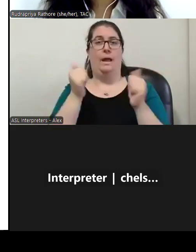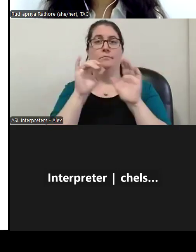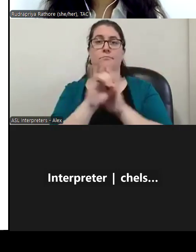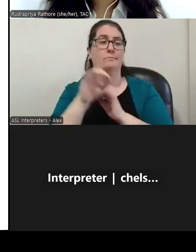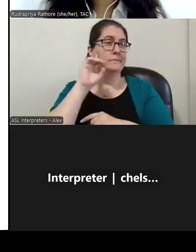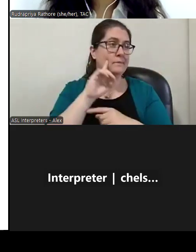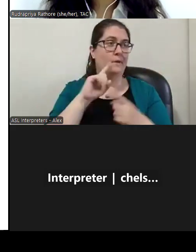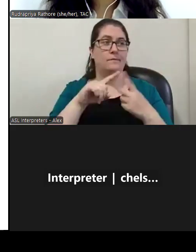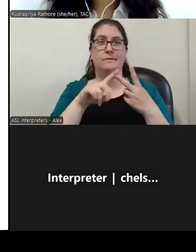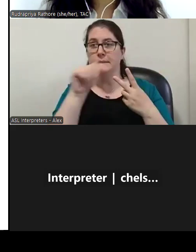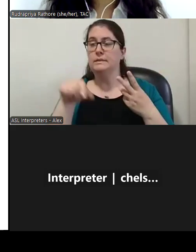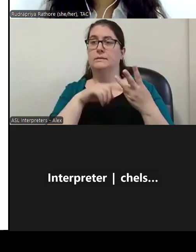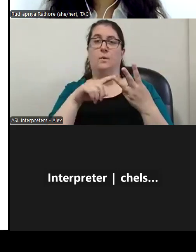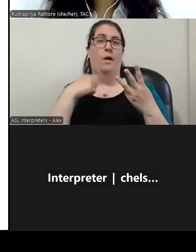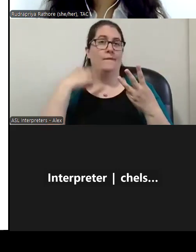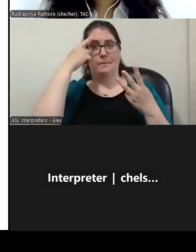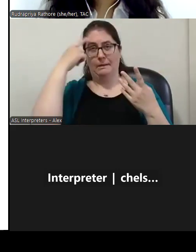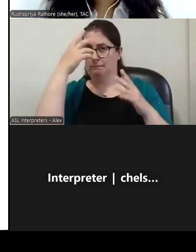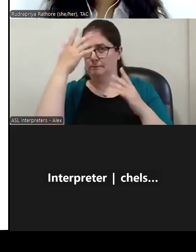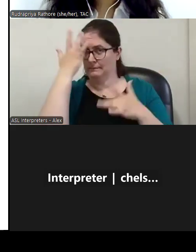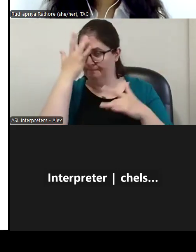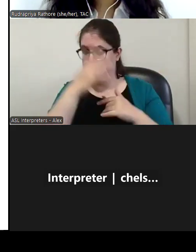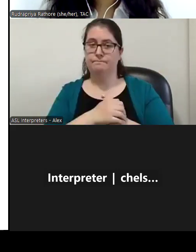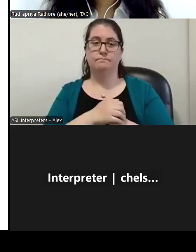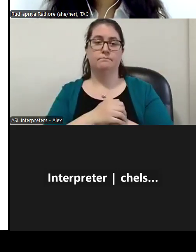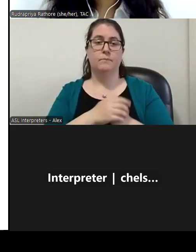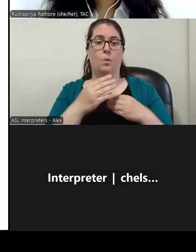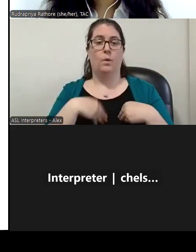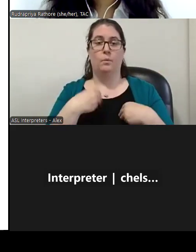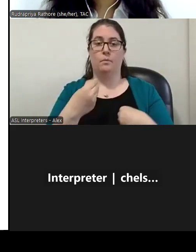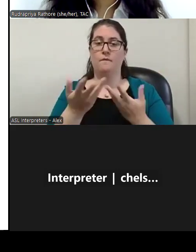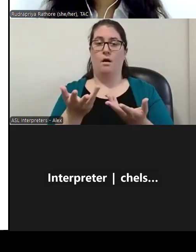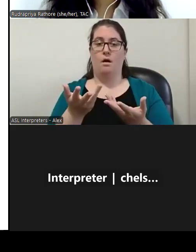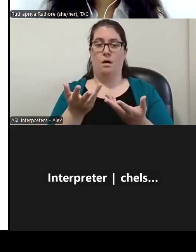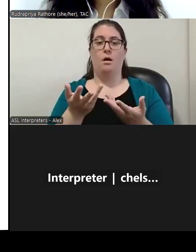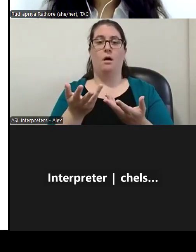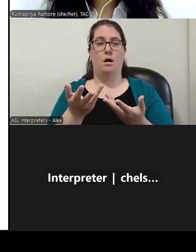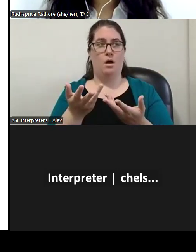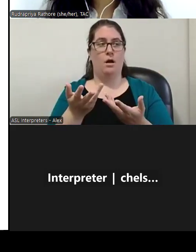disabled or living with a mental illness and we provide funded support if you require help to open